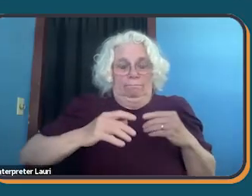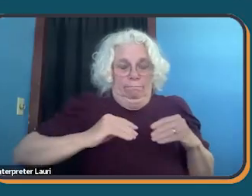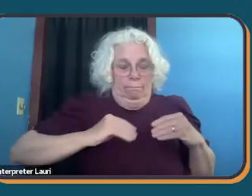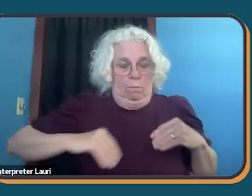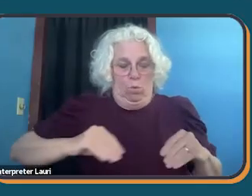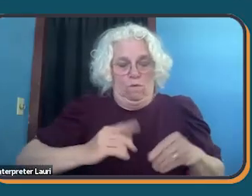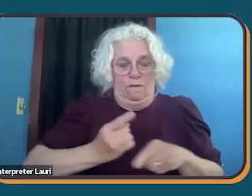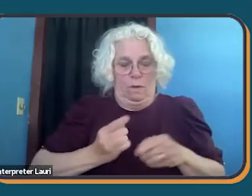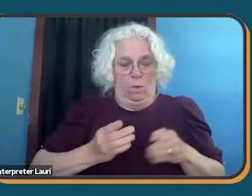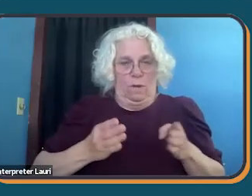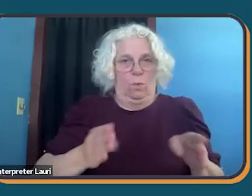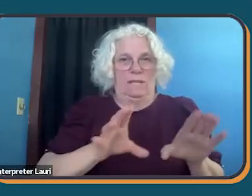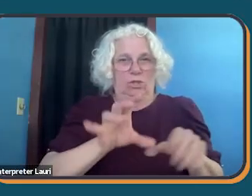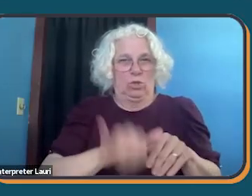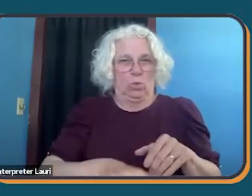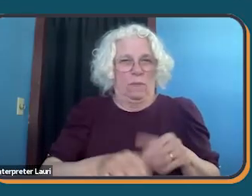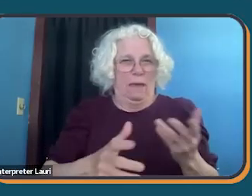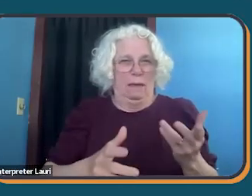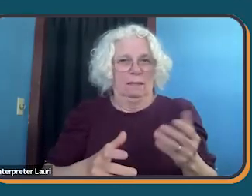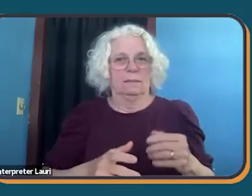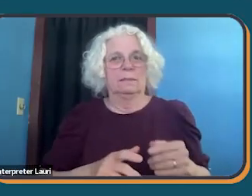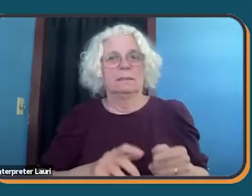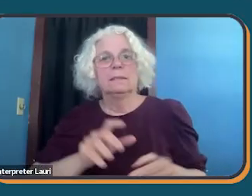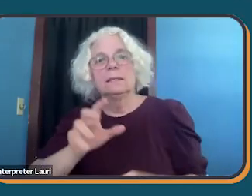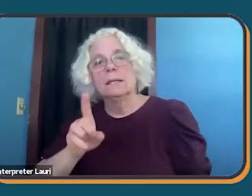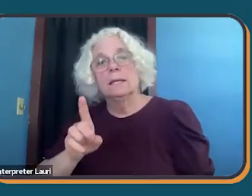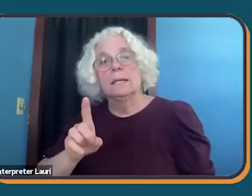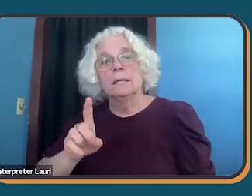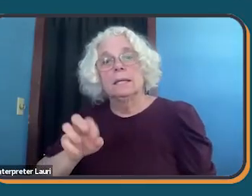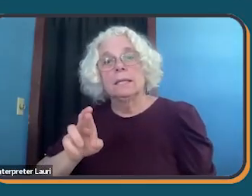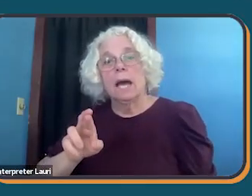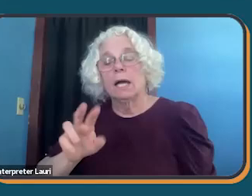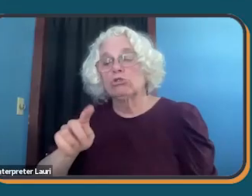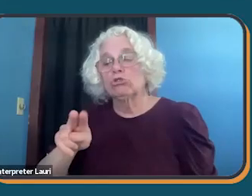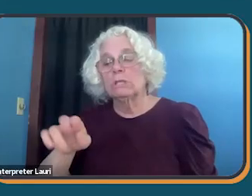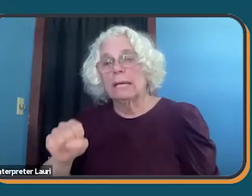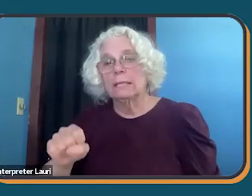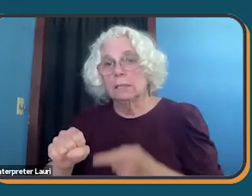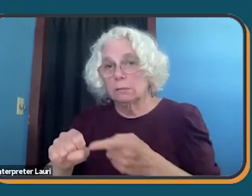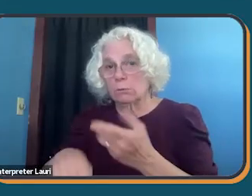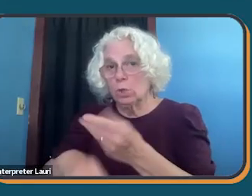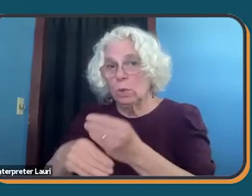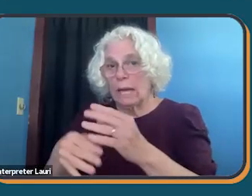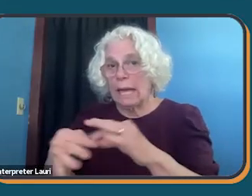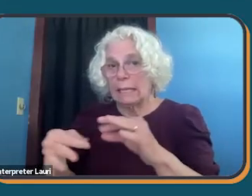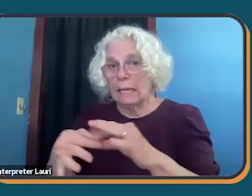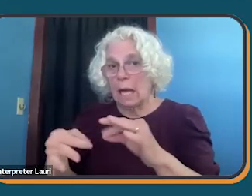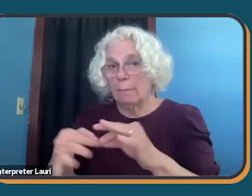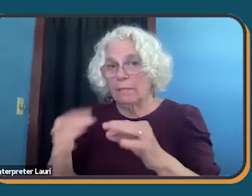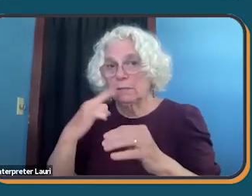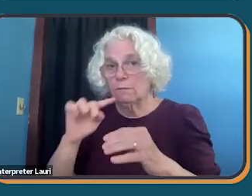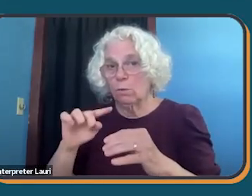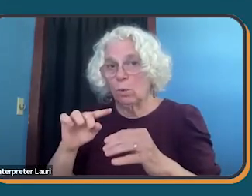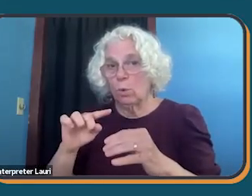Brooke Cruz: Okay. Dr. Titus, what would you add to this conversation around cervical cancer screening